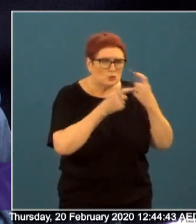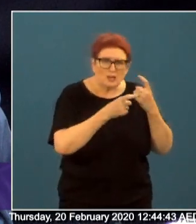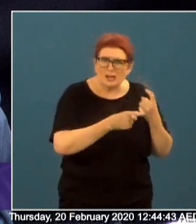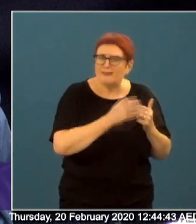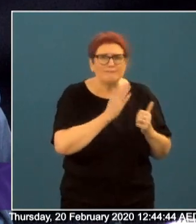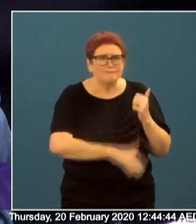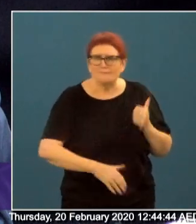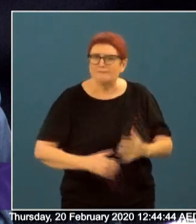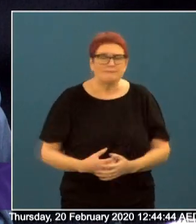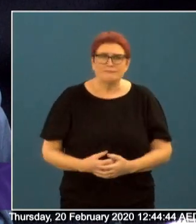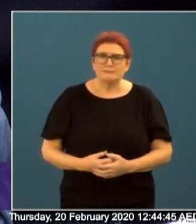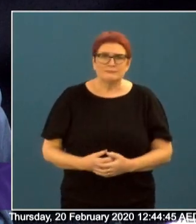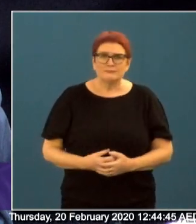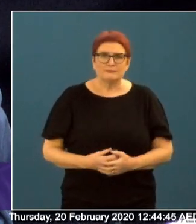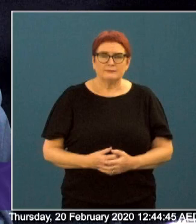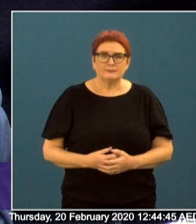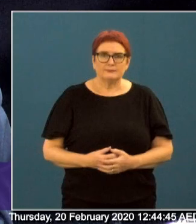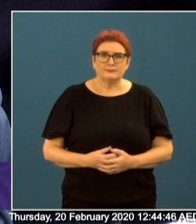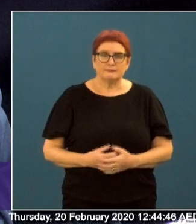as well as the funding for formal support